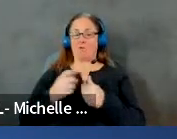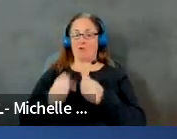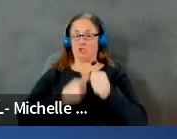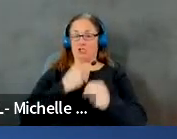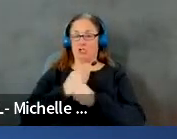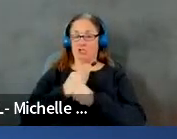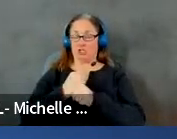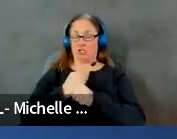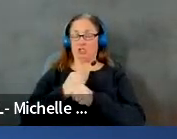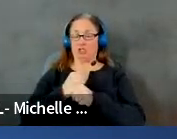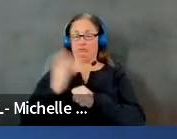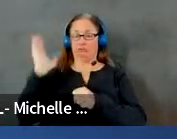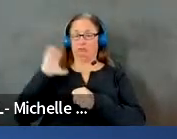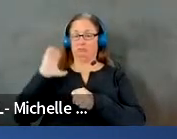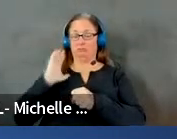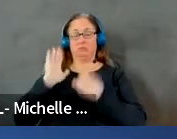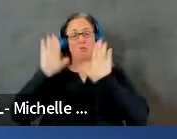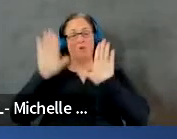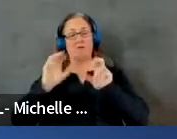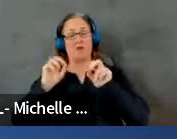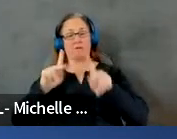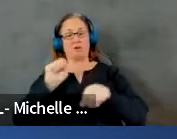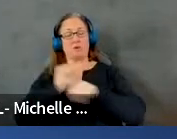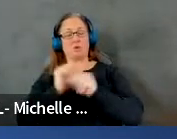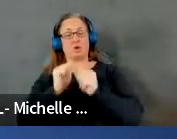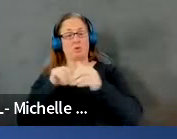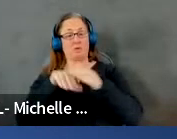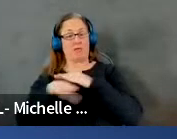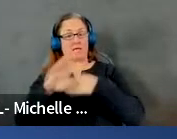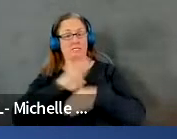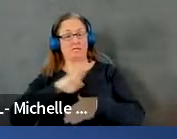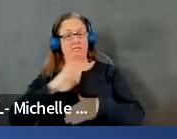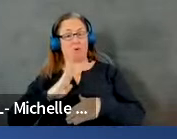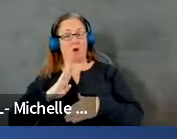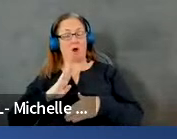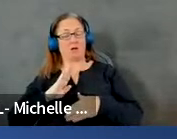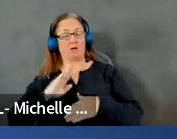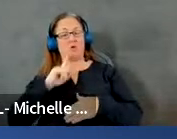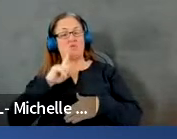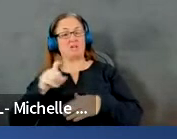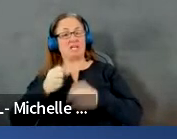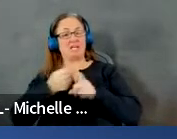it was a great opportunity working with the Access Board to really expand our reach,